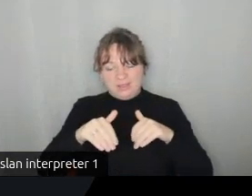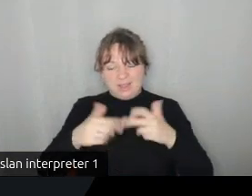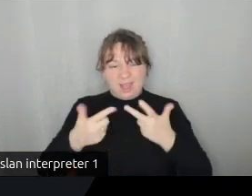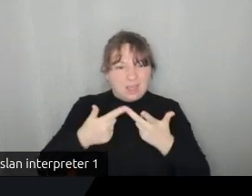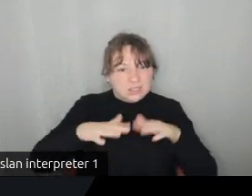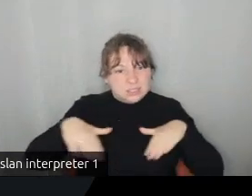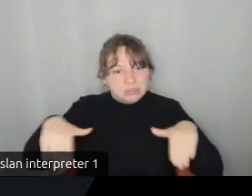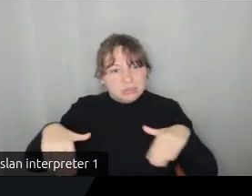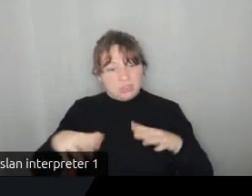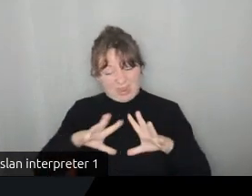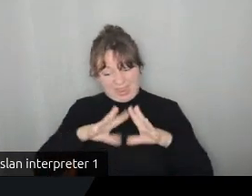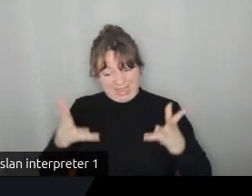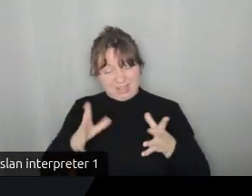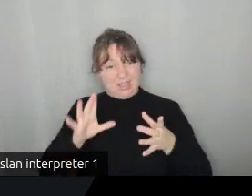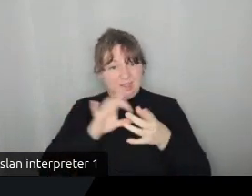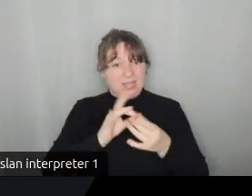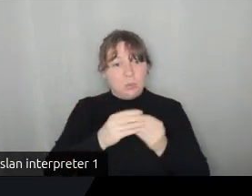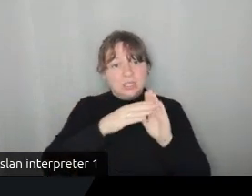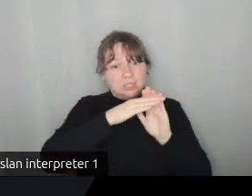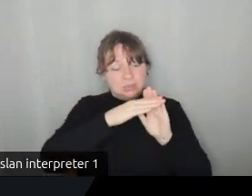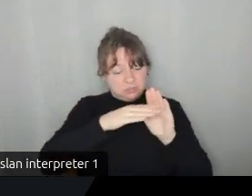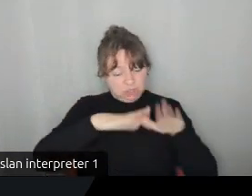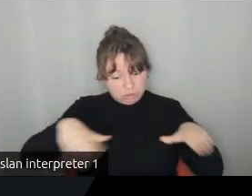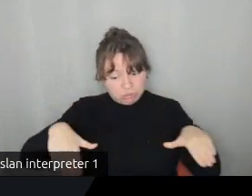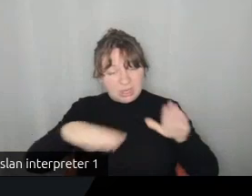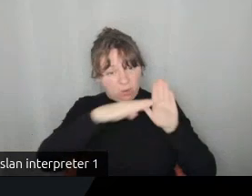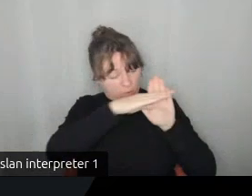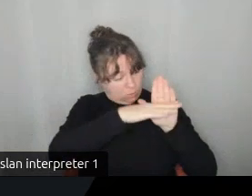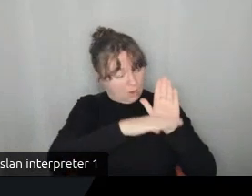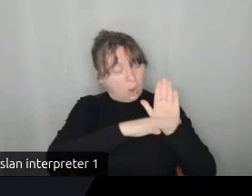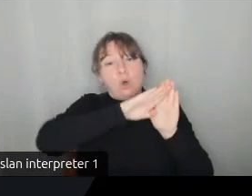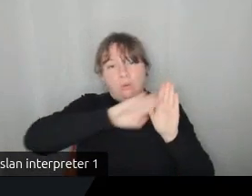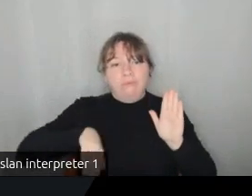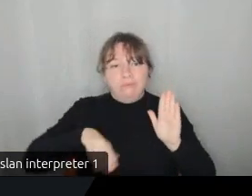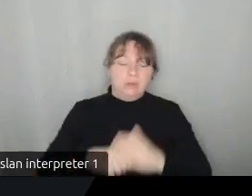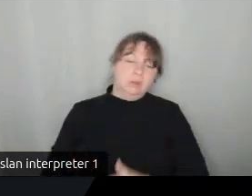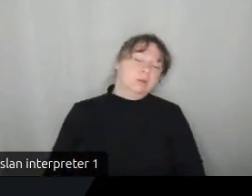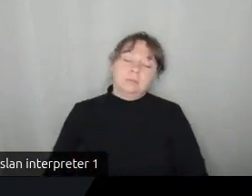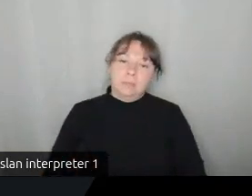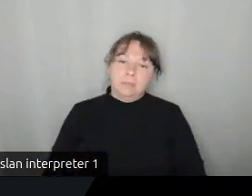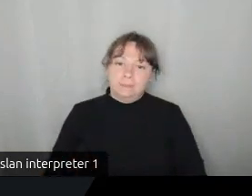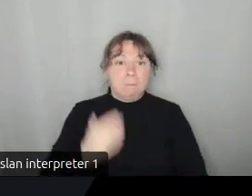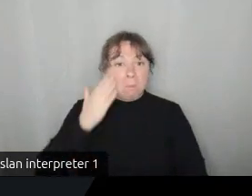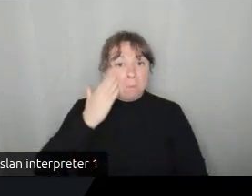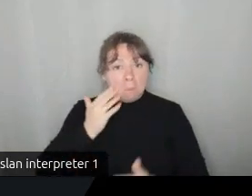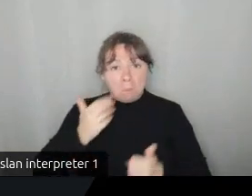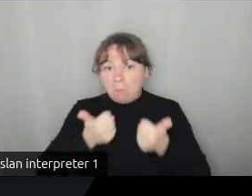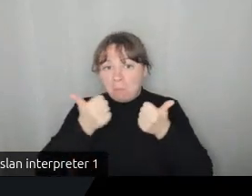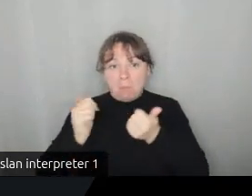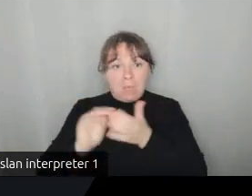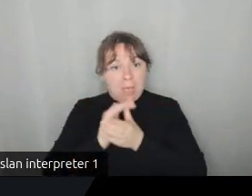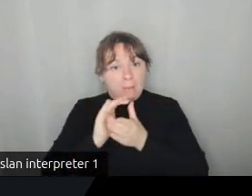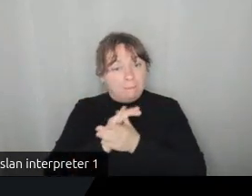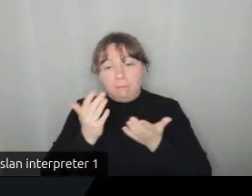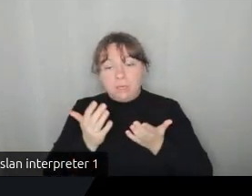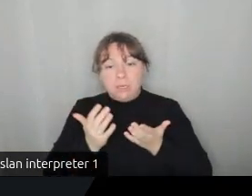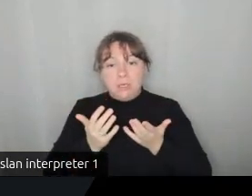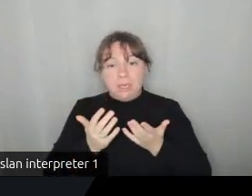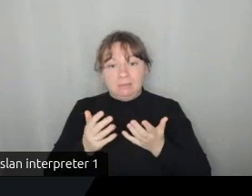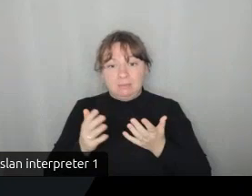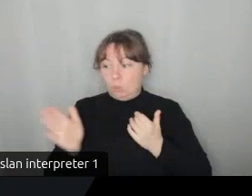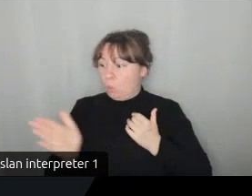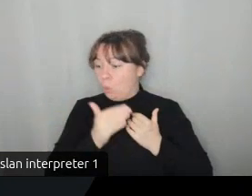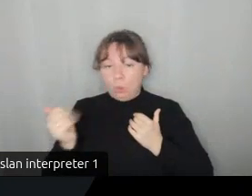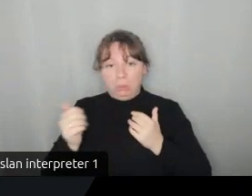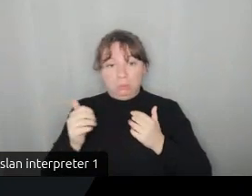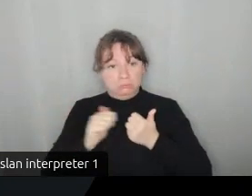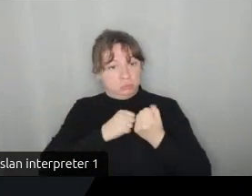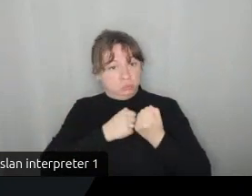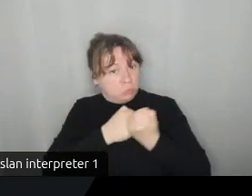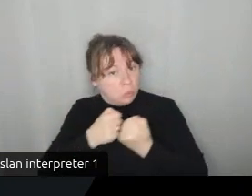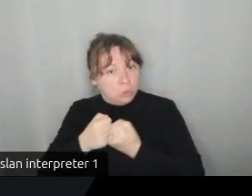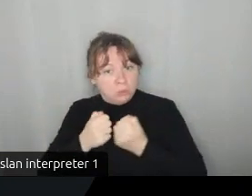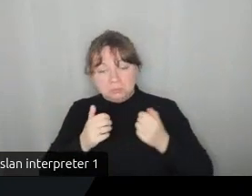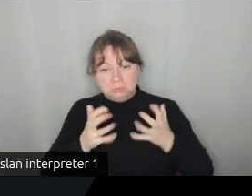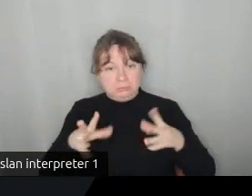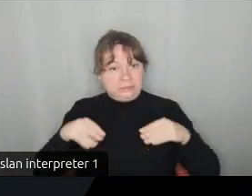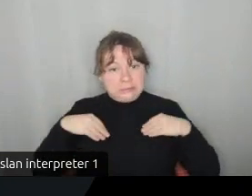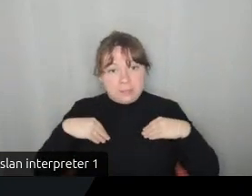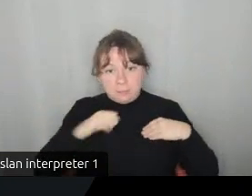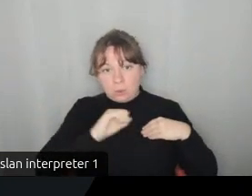exceptions were removed. Um she was very grateful of this and no one hesitated to make that happen.